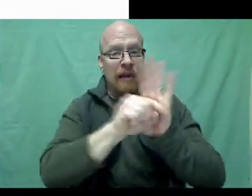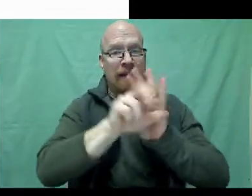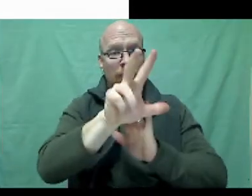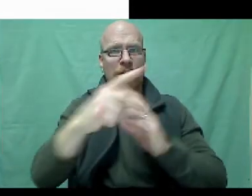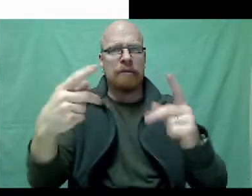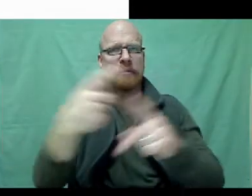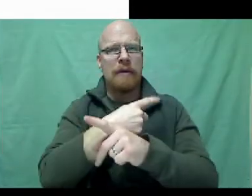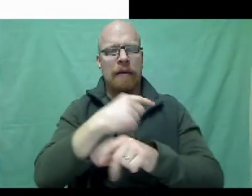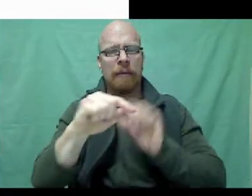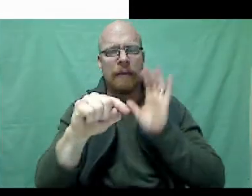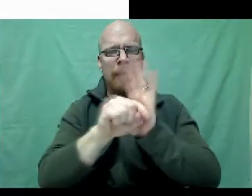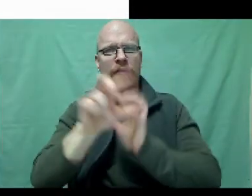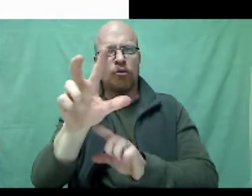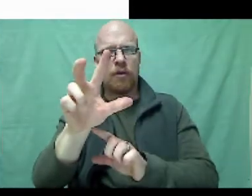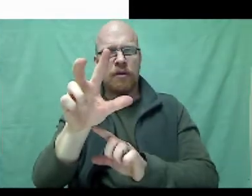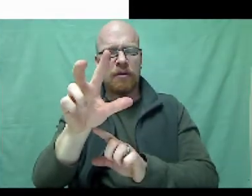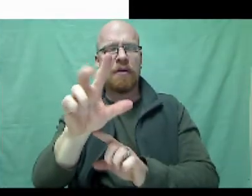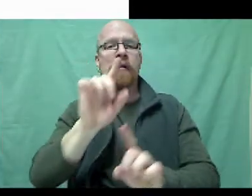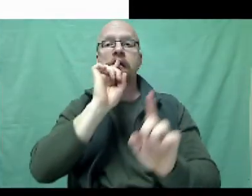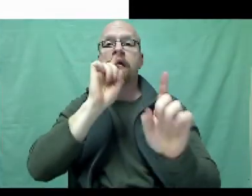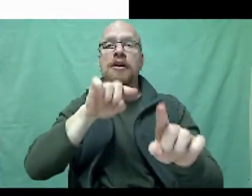So negative 3 times negative 3 equals positive 9 as well.